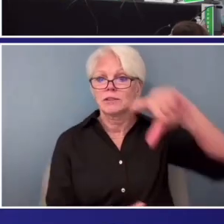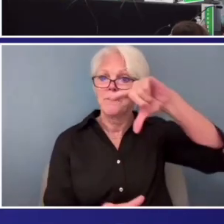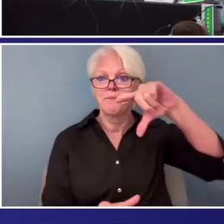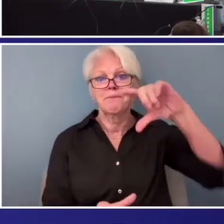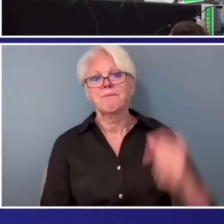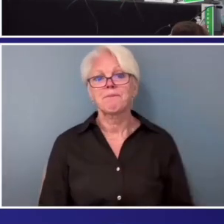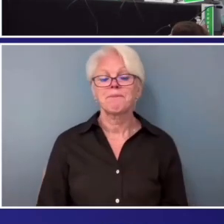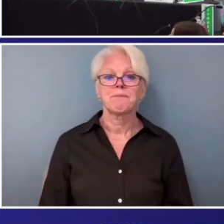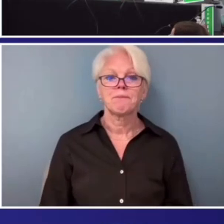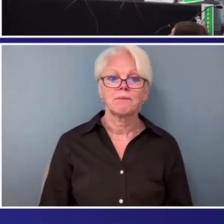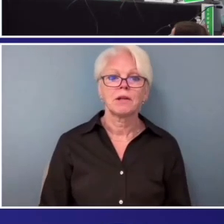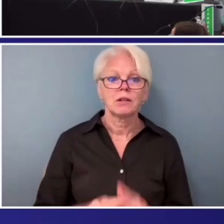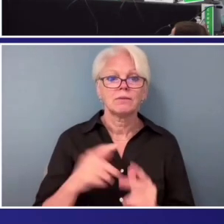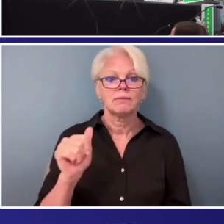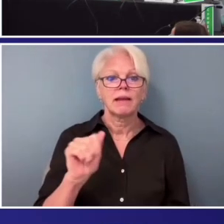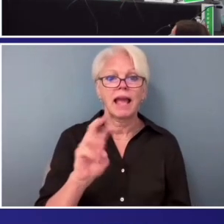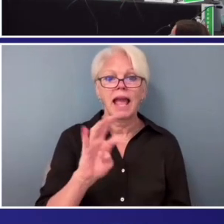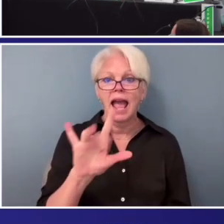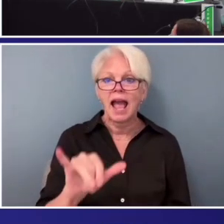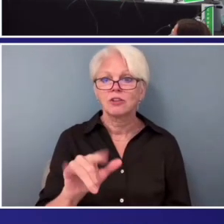Start with Ashley, then Deborah, then Andy.